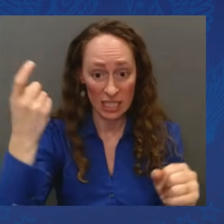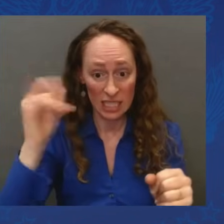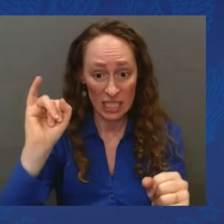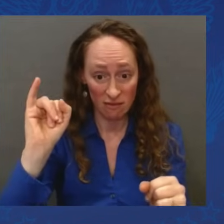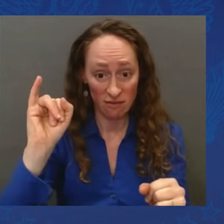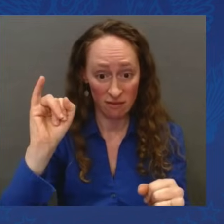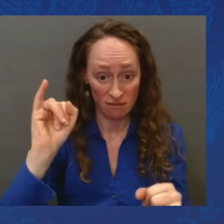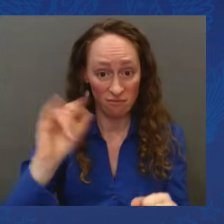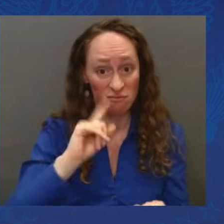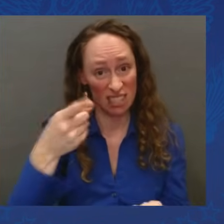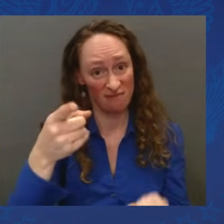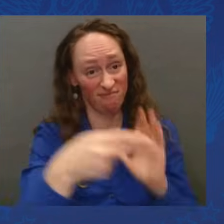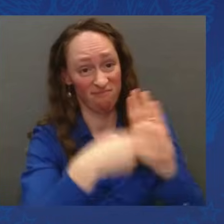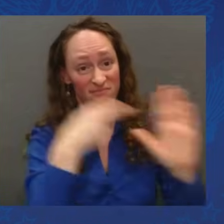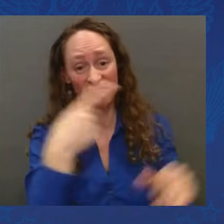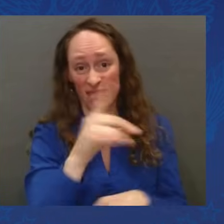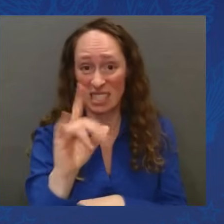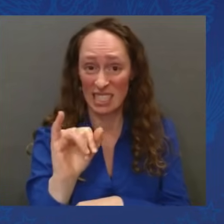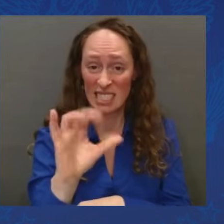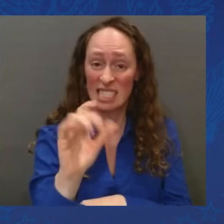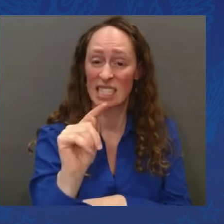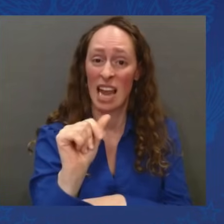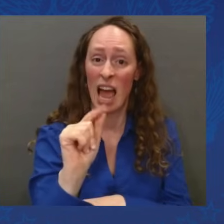I mean, he's a dictator in the sense that he is a guy who runs a country that --